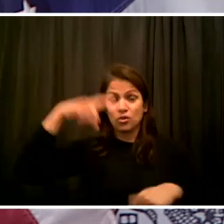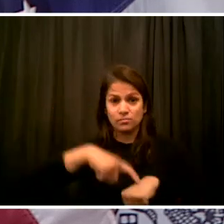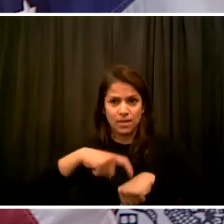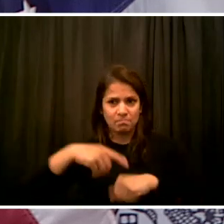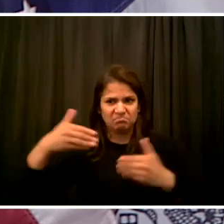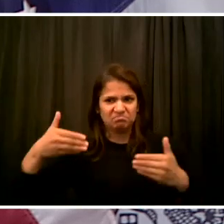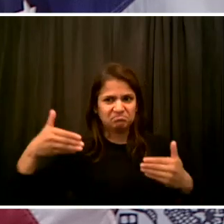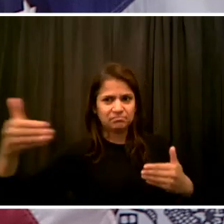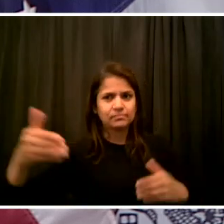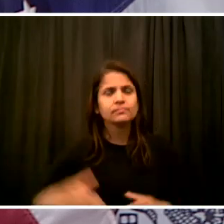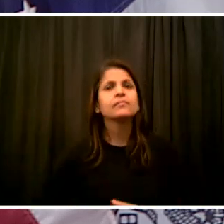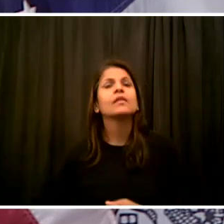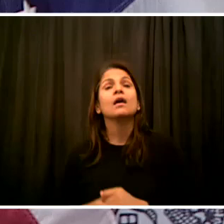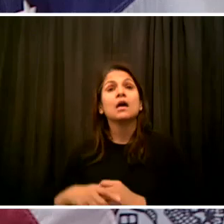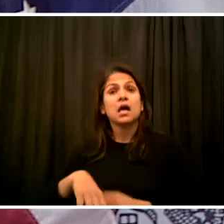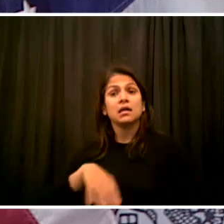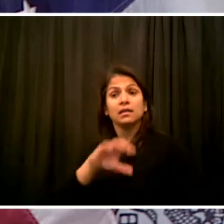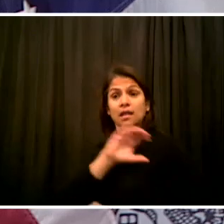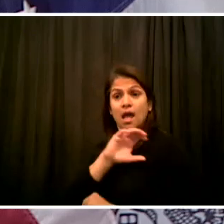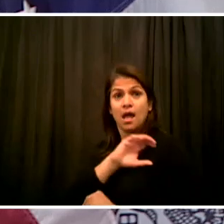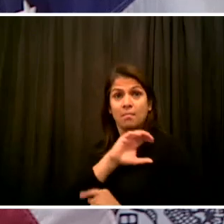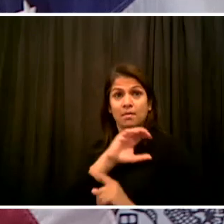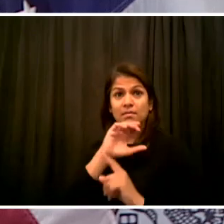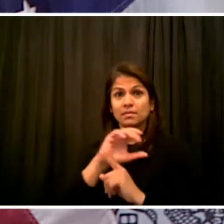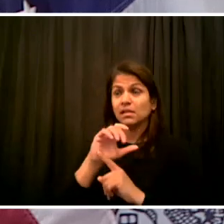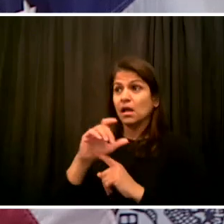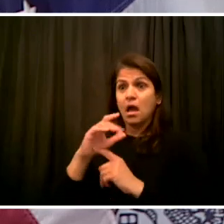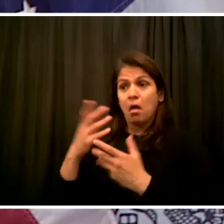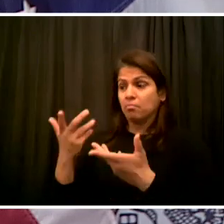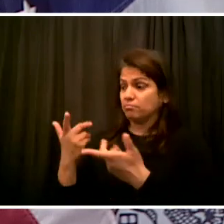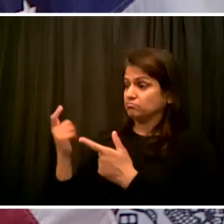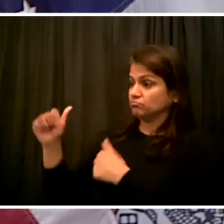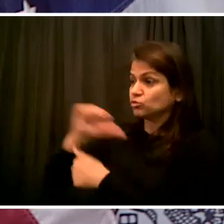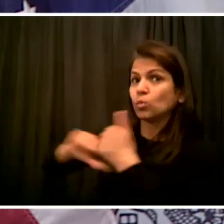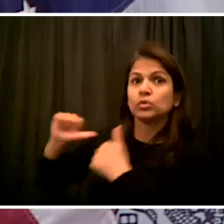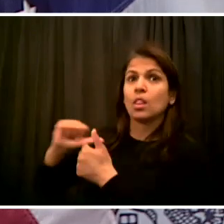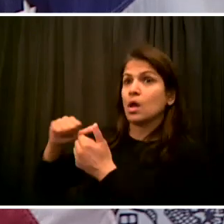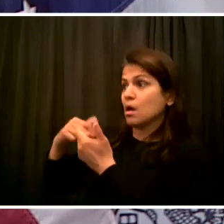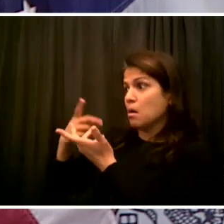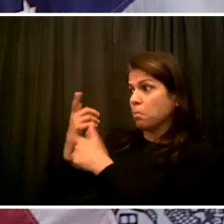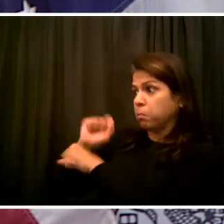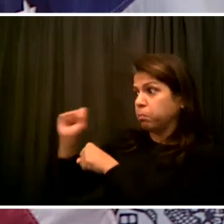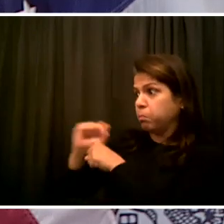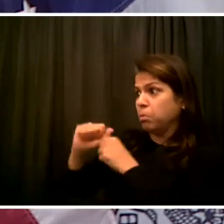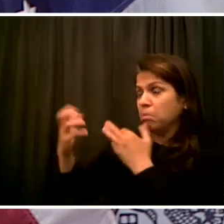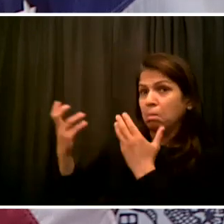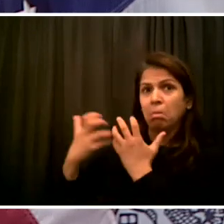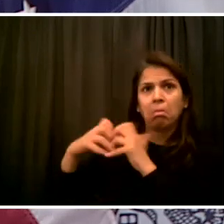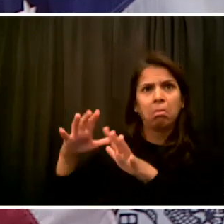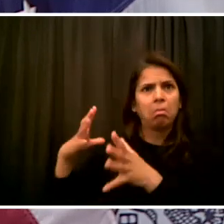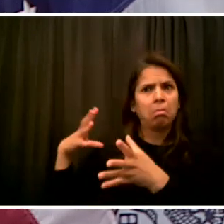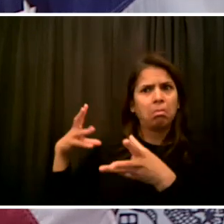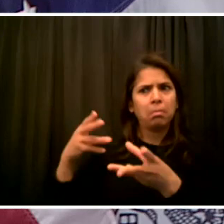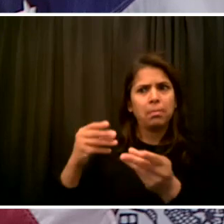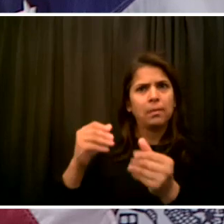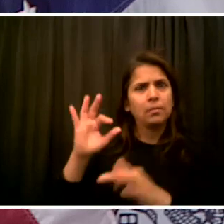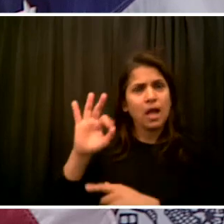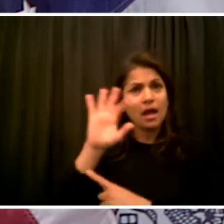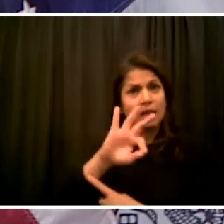TROUBLING. THE VAST MAJORTYI, I'M TALKING ABOUT 99.9% OF THE ENTER ACTIONS ARE POSITIVE IN THE WAY WE NEED THEM TO BE. AND THAT'S WHERE